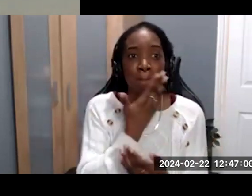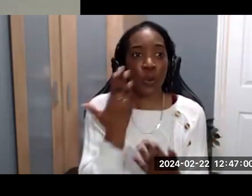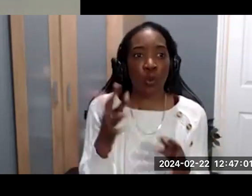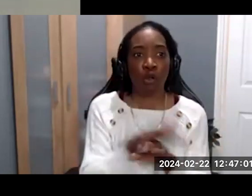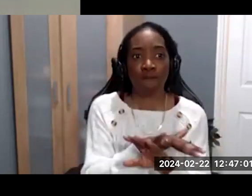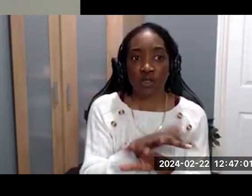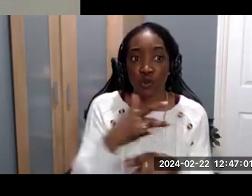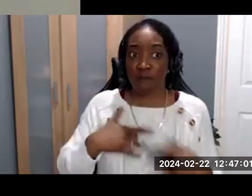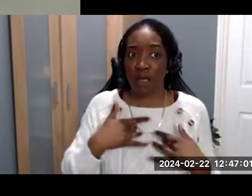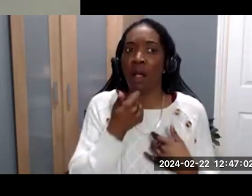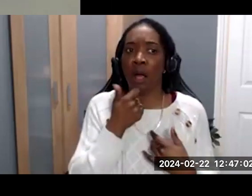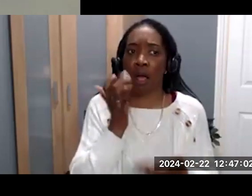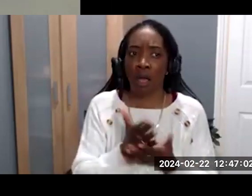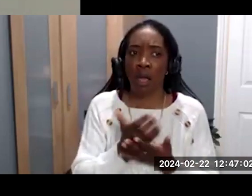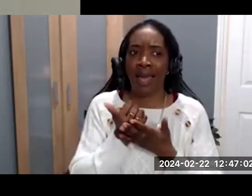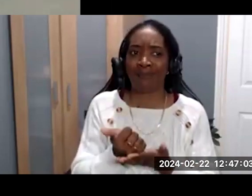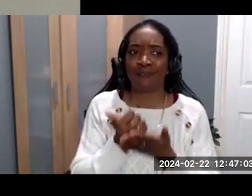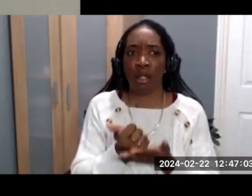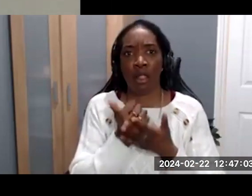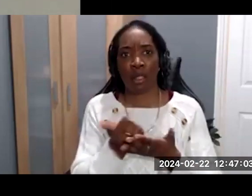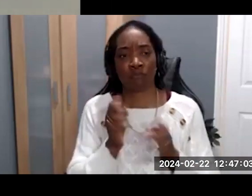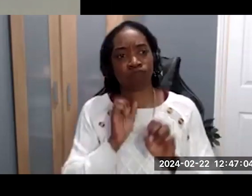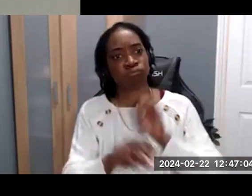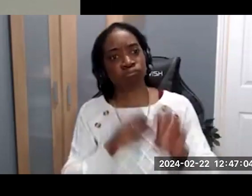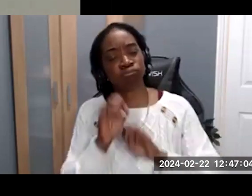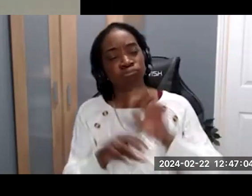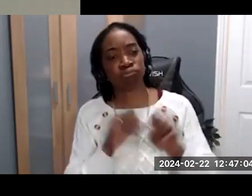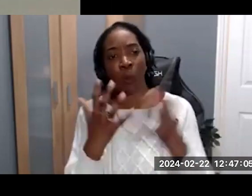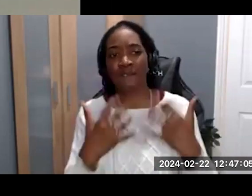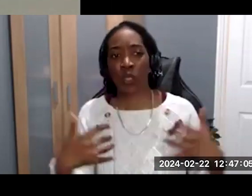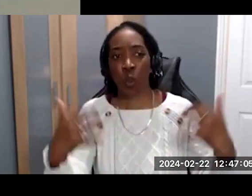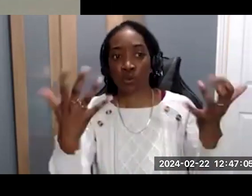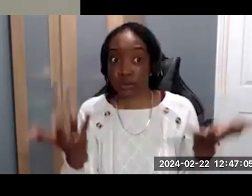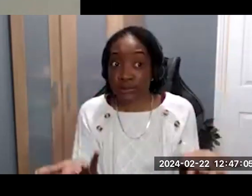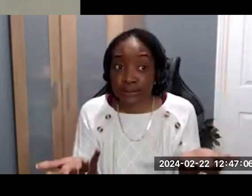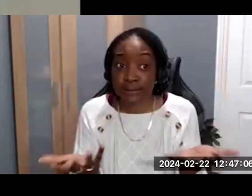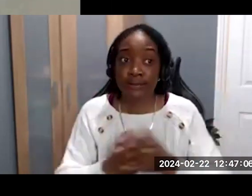be helpful to share with our audience whilst we wait to see if any further questions come